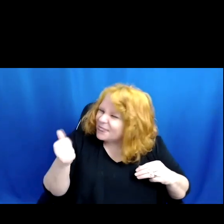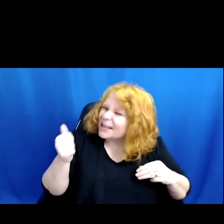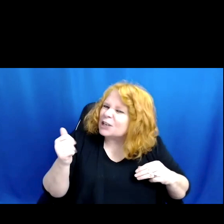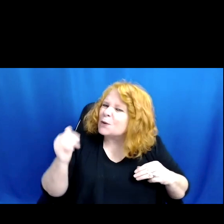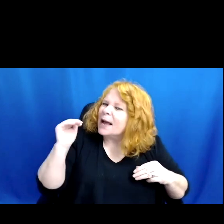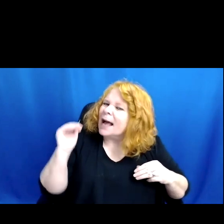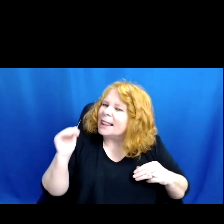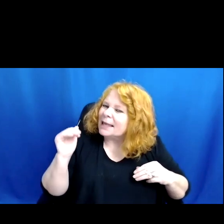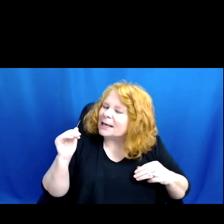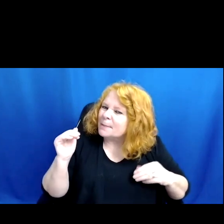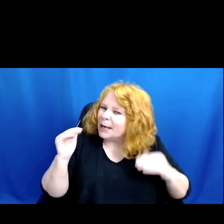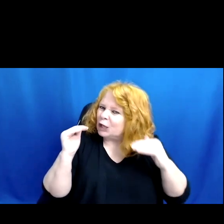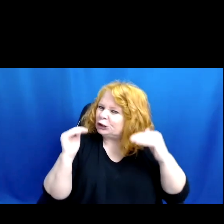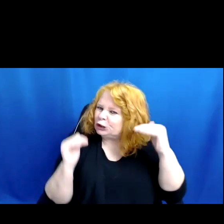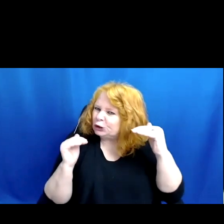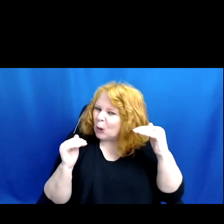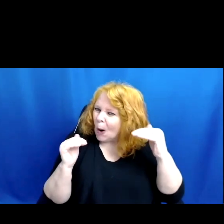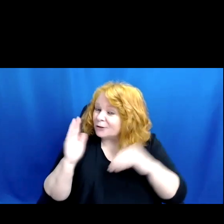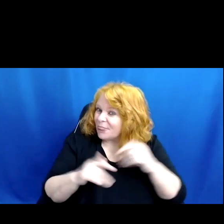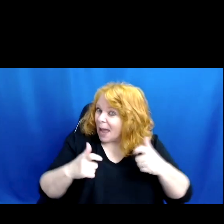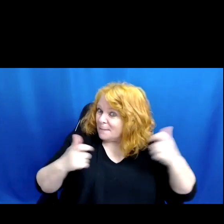That’s why I’m called Big Marvin. I know.